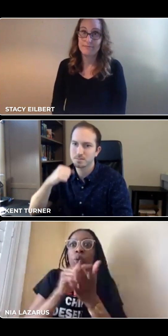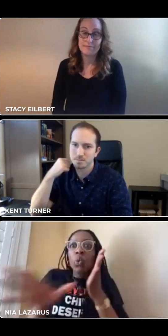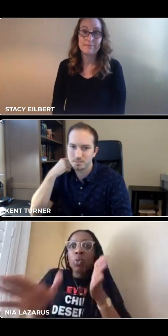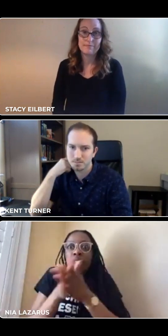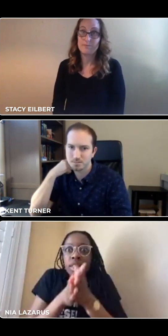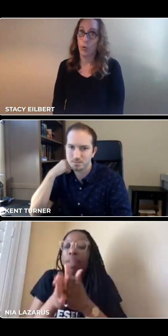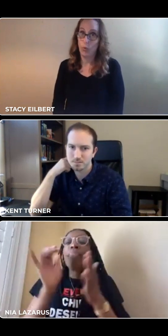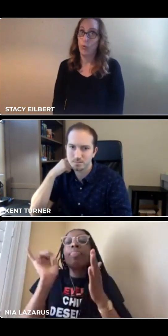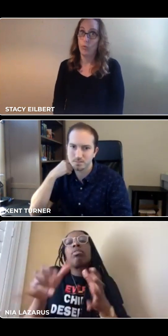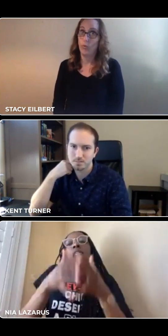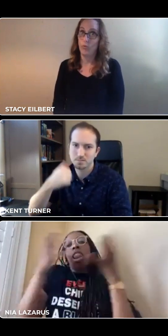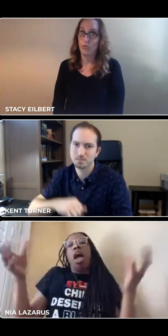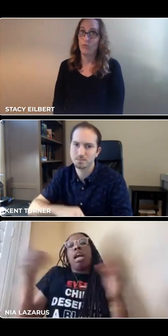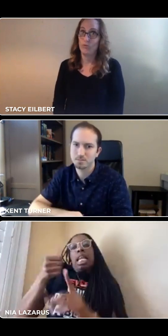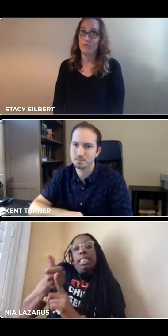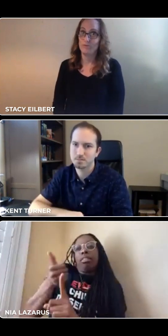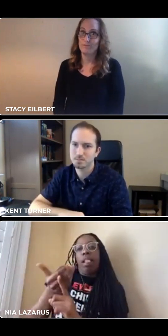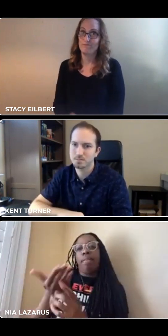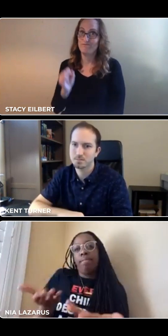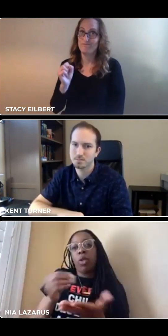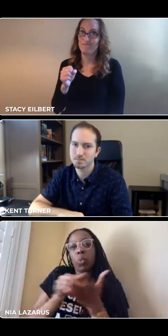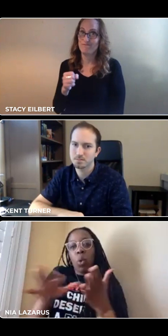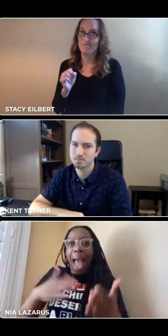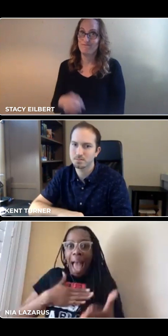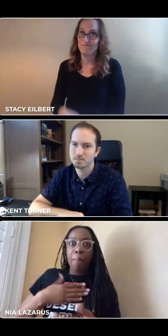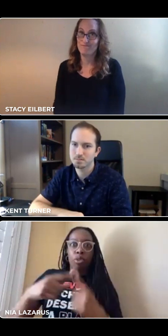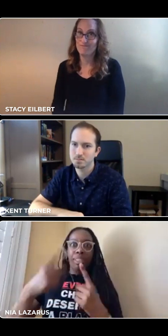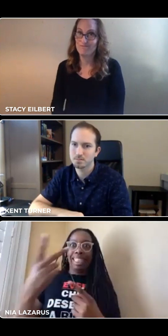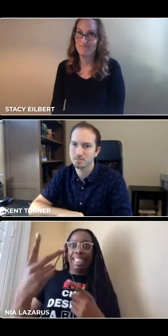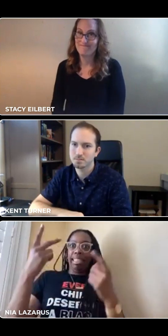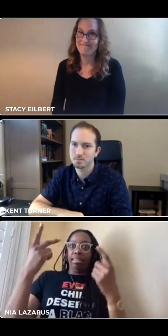You're now videoconferencing, signing with students, and if you're able to make that